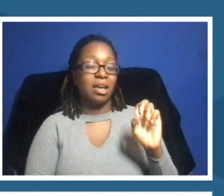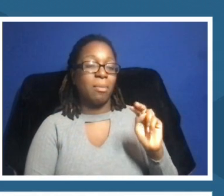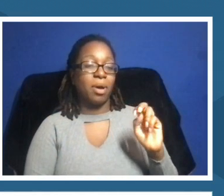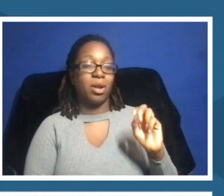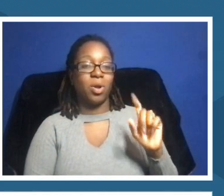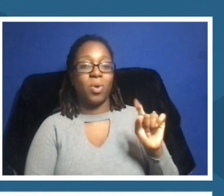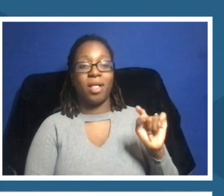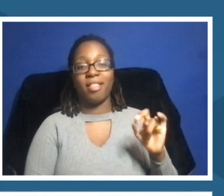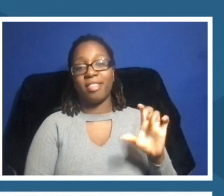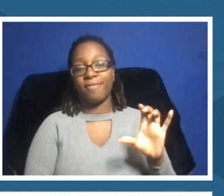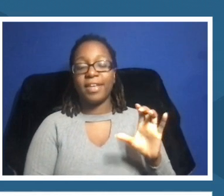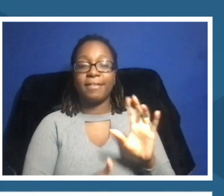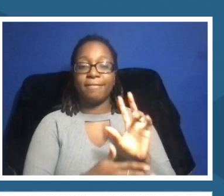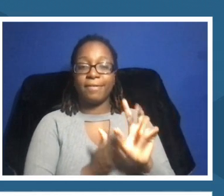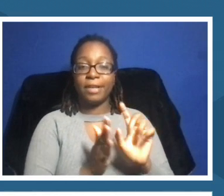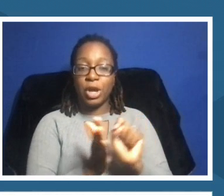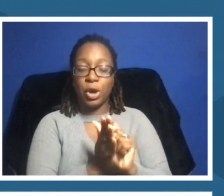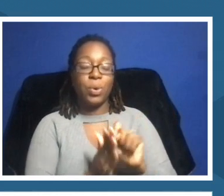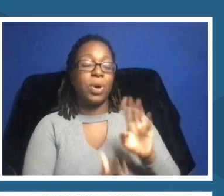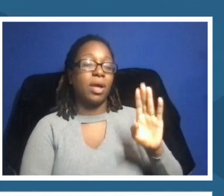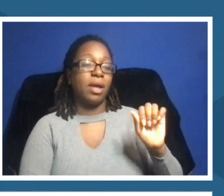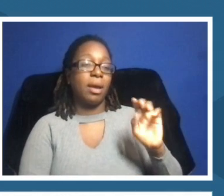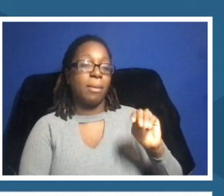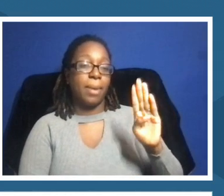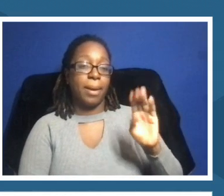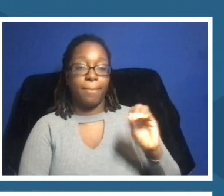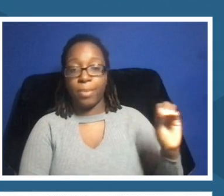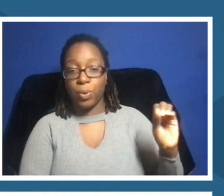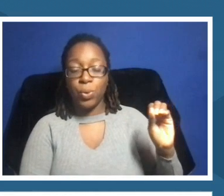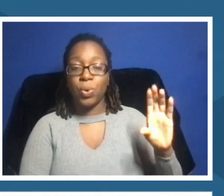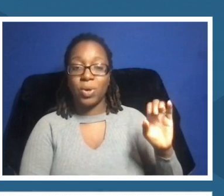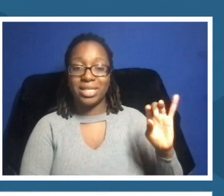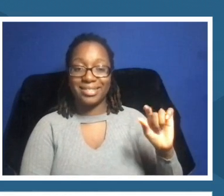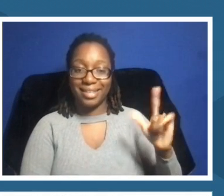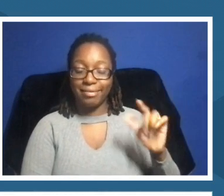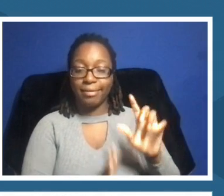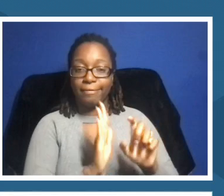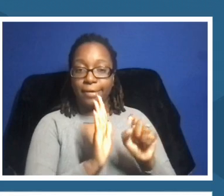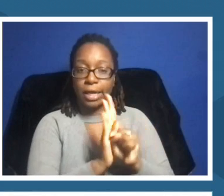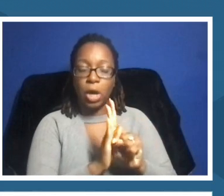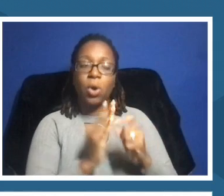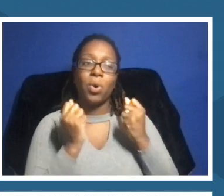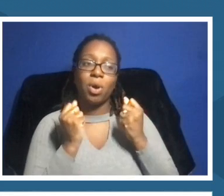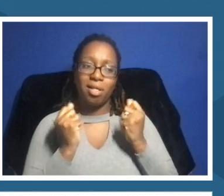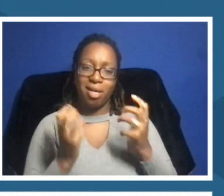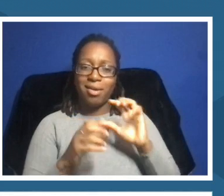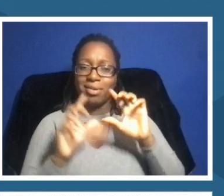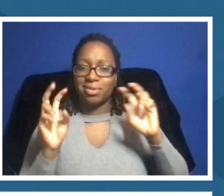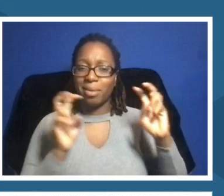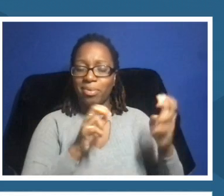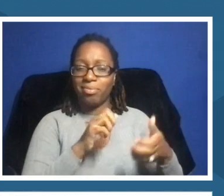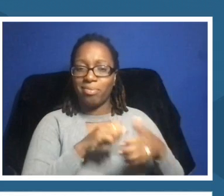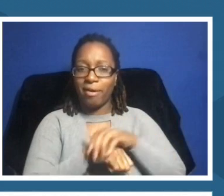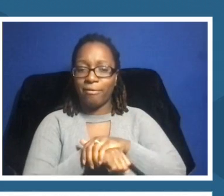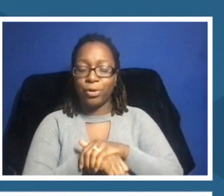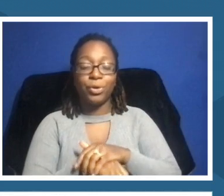there are many other topics that we cover uh we also recognize that this is